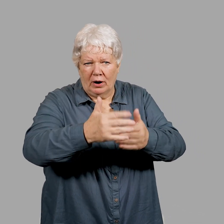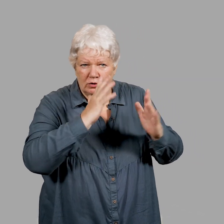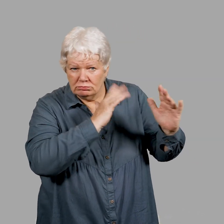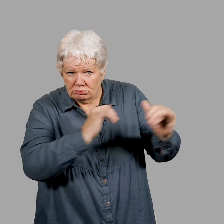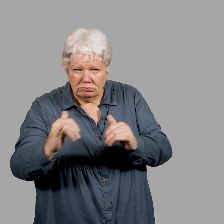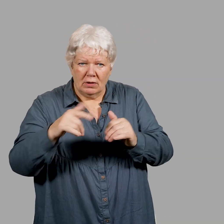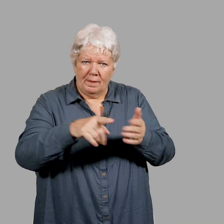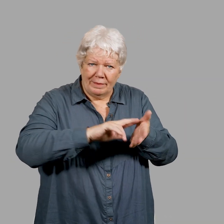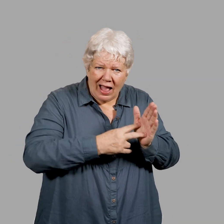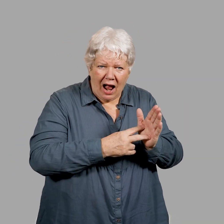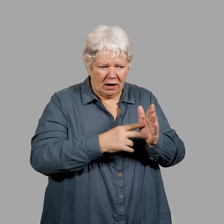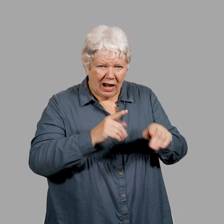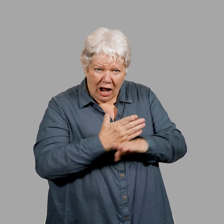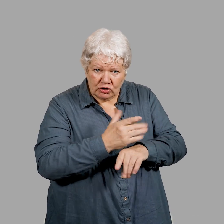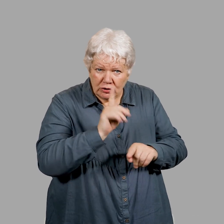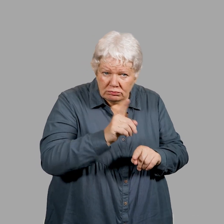to review the plan and its actions –